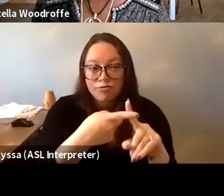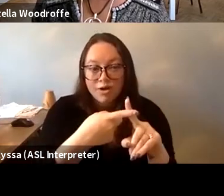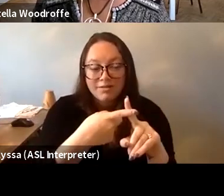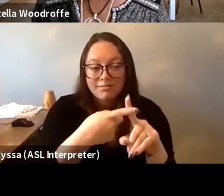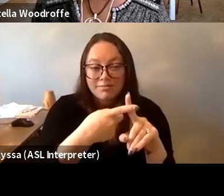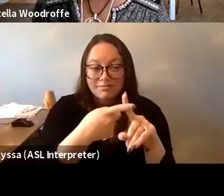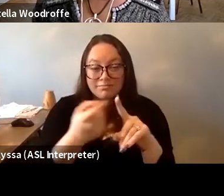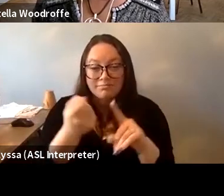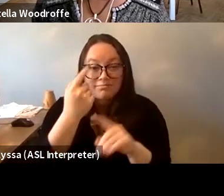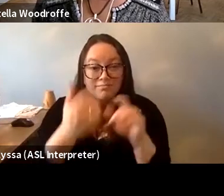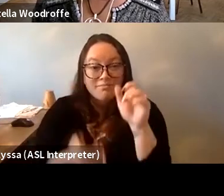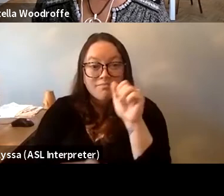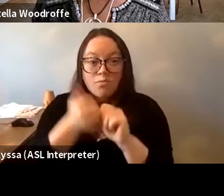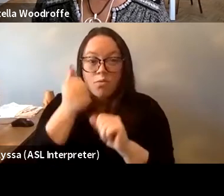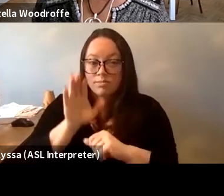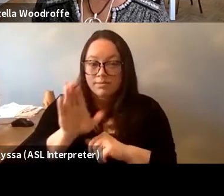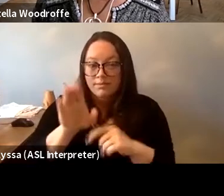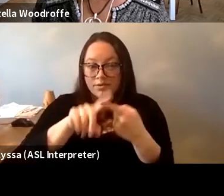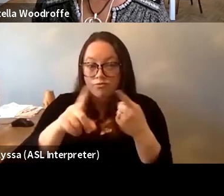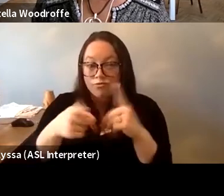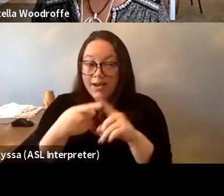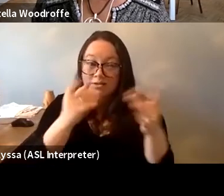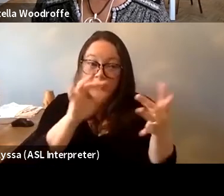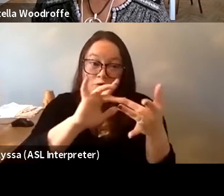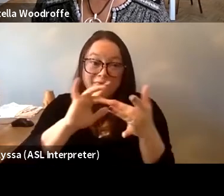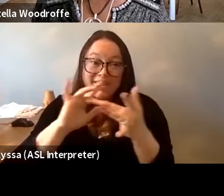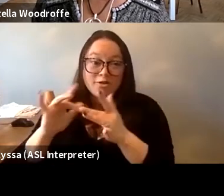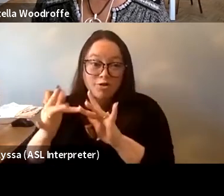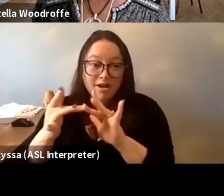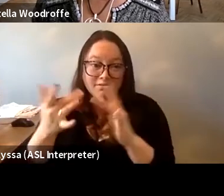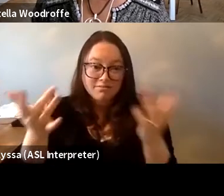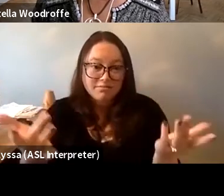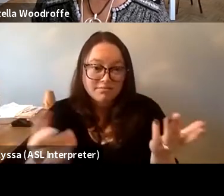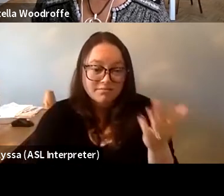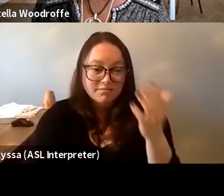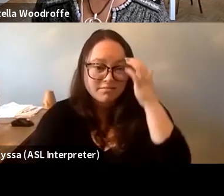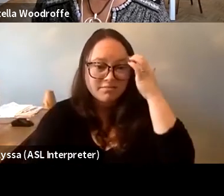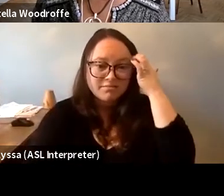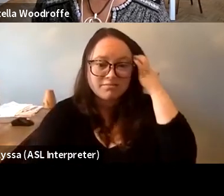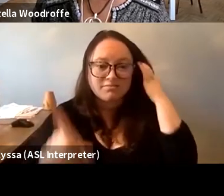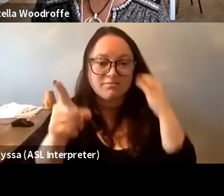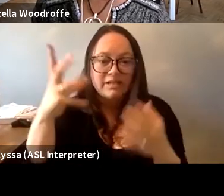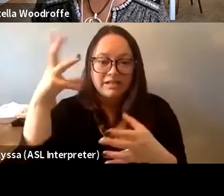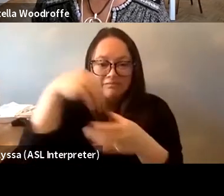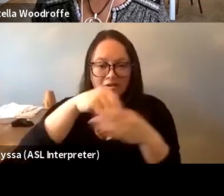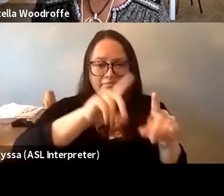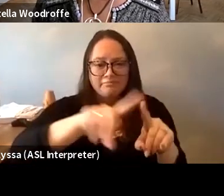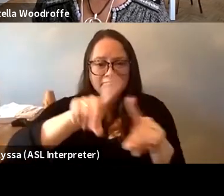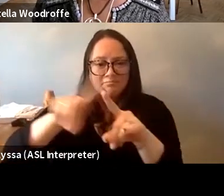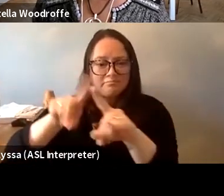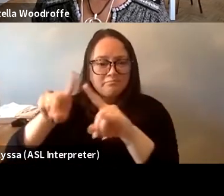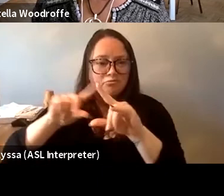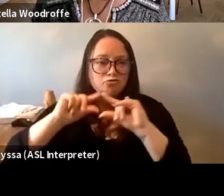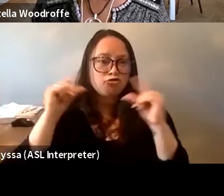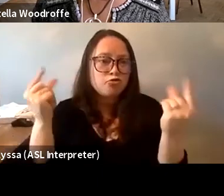you know, on the internet, you know, whatever that you know, these groups that he's part of, or whatever on his computer.